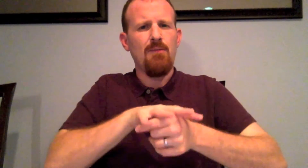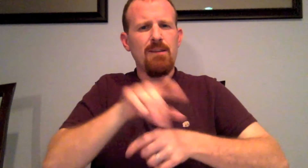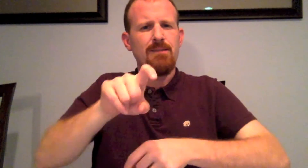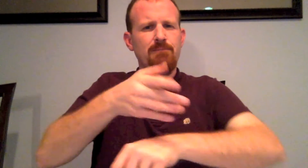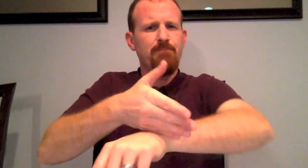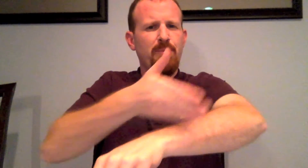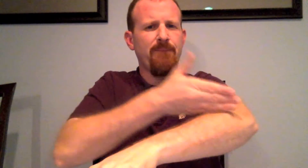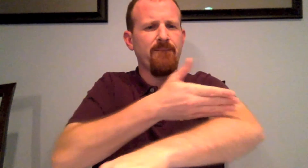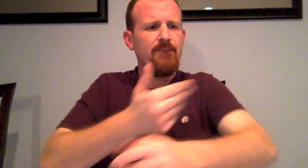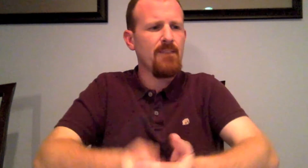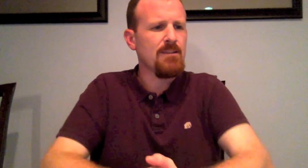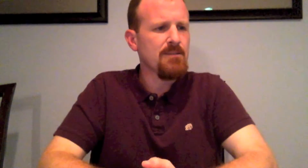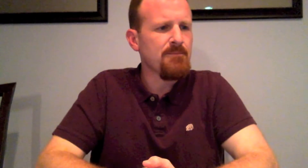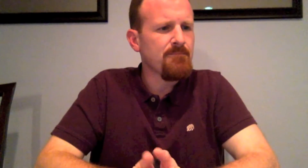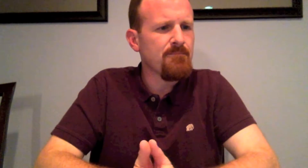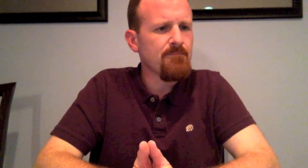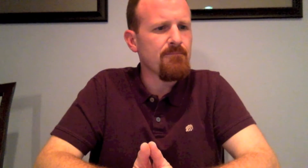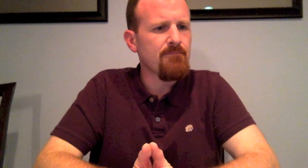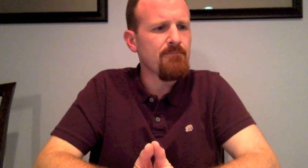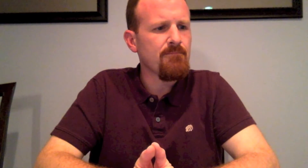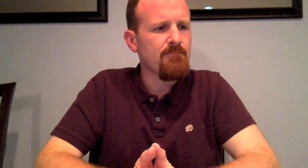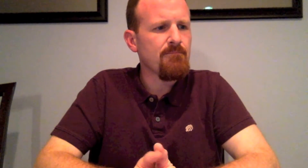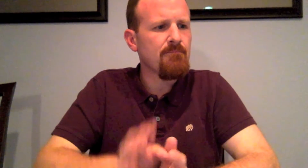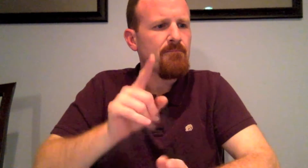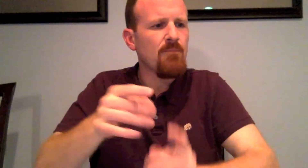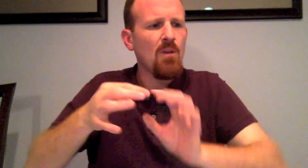This is a common occurrence and an area that needs improvement.